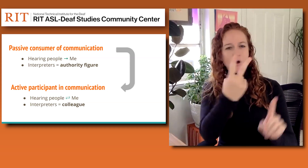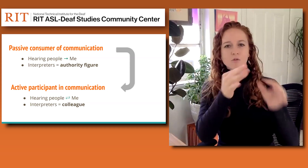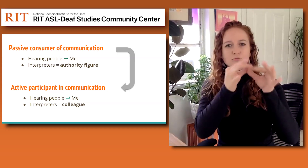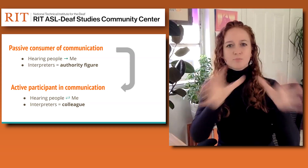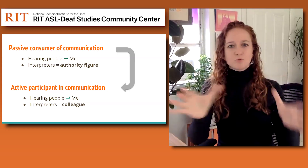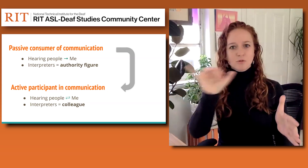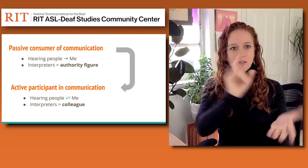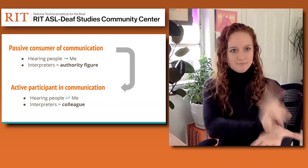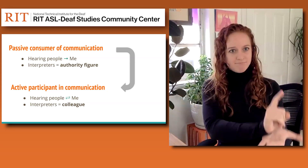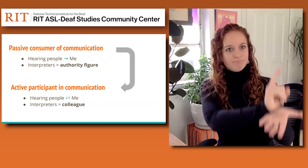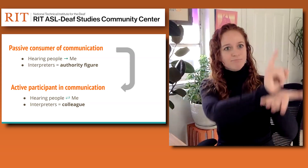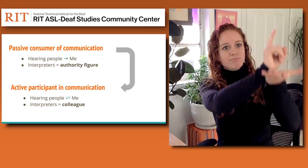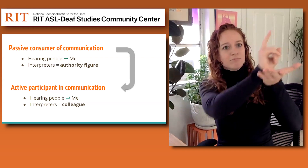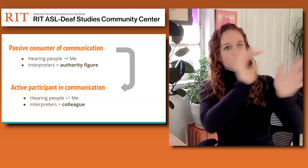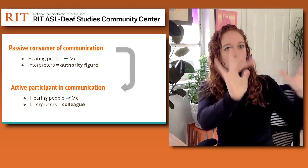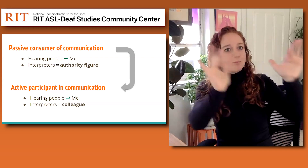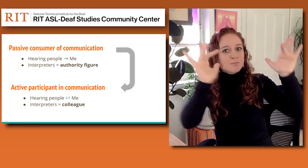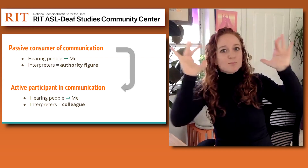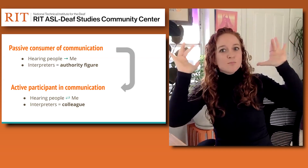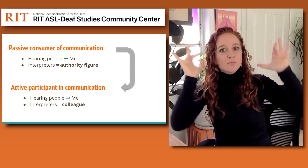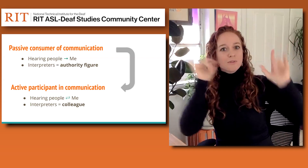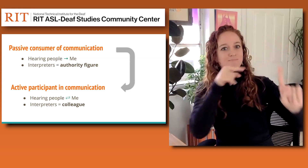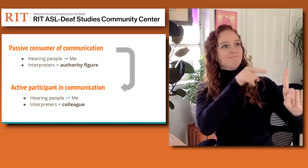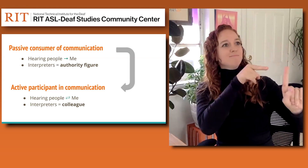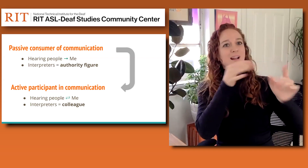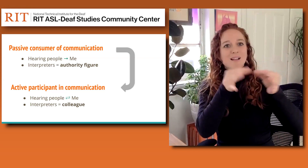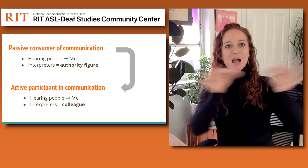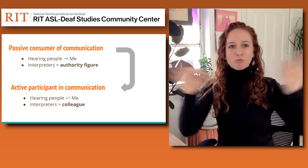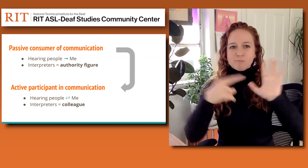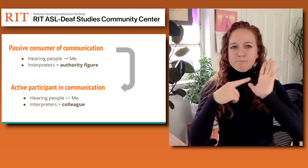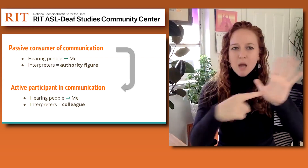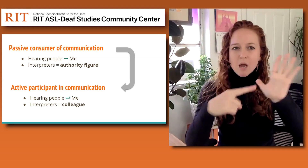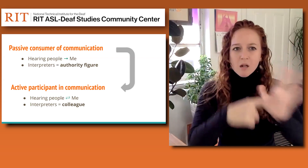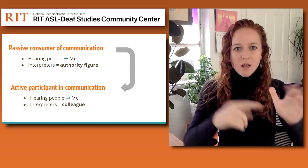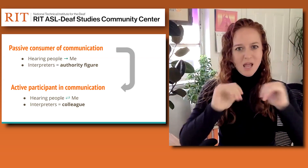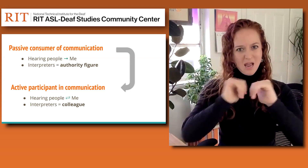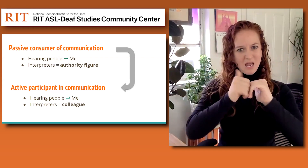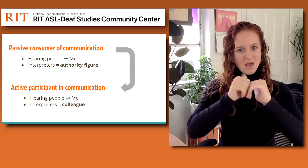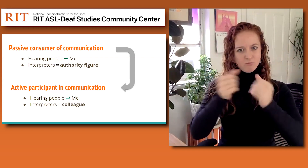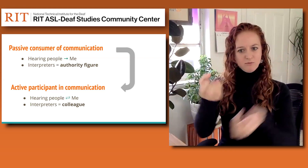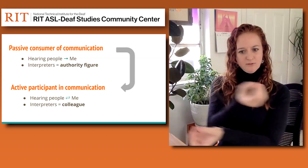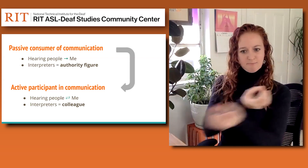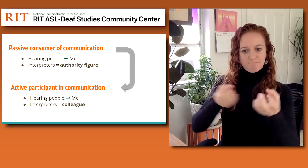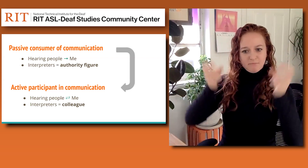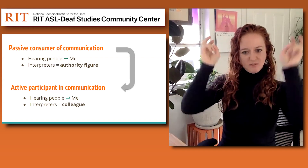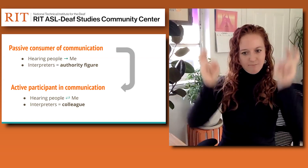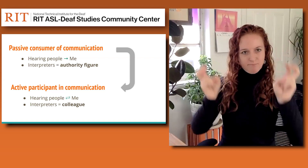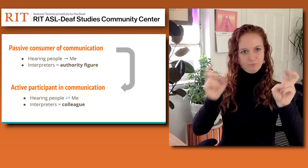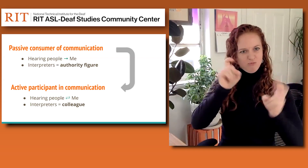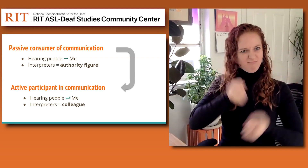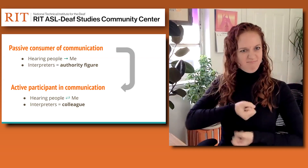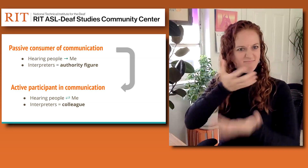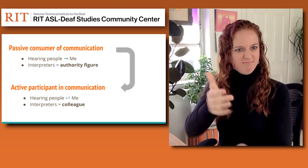"Wow! This interpreter is amazing!" In undergrad, they were some rock-star interpreters, and we just thought the world of them.